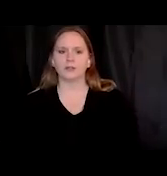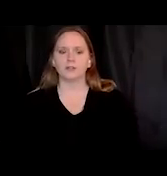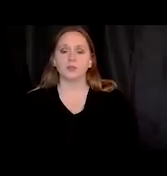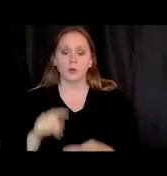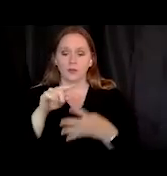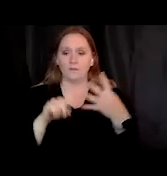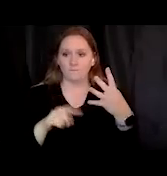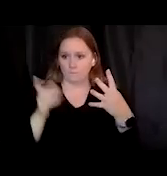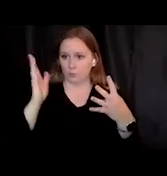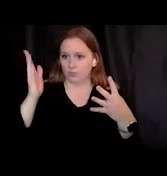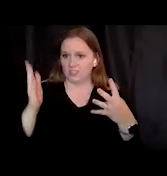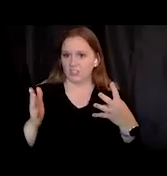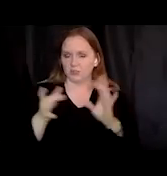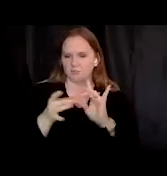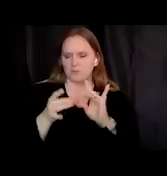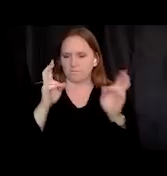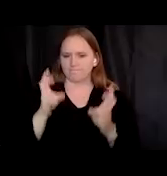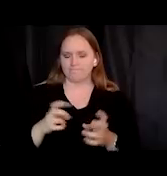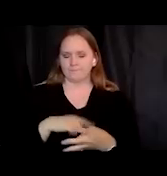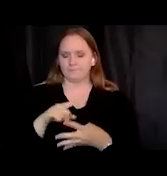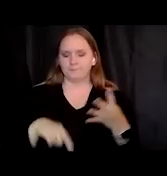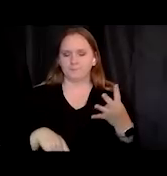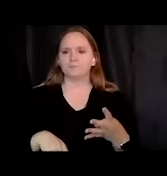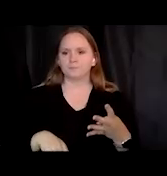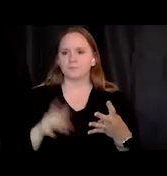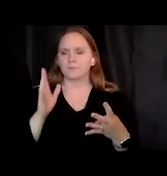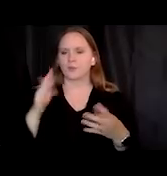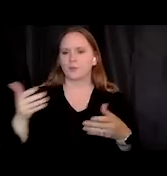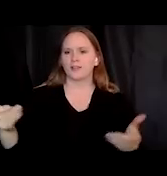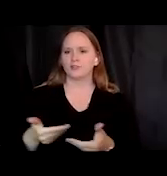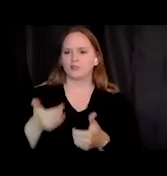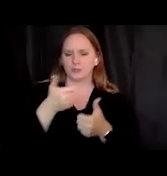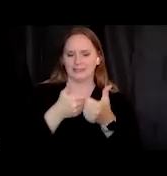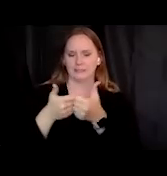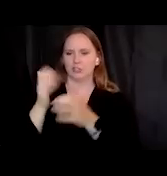I'll just briefly mention the topics and then I'll introduce each of the speakers as as they present.